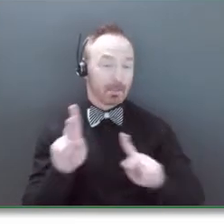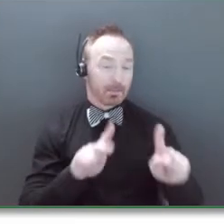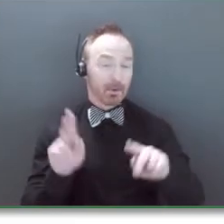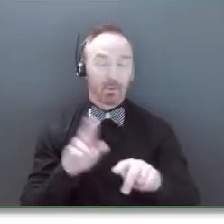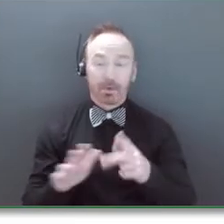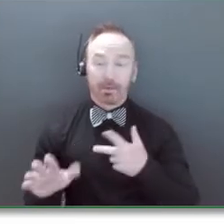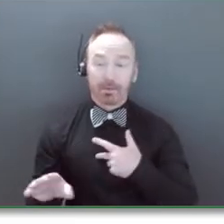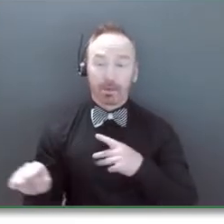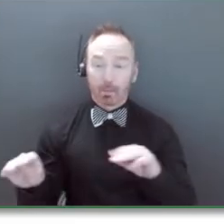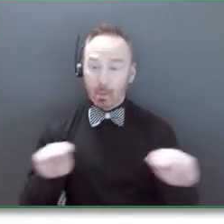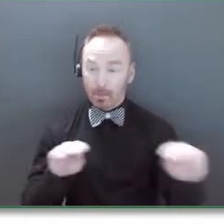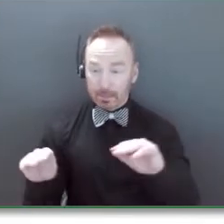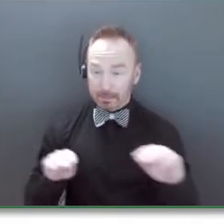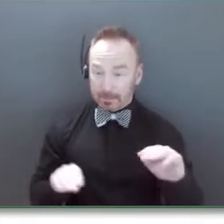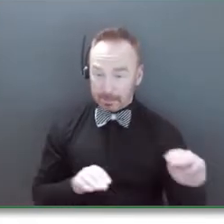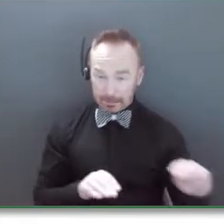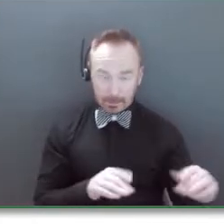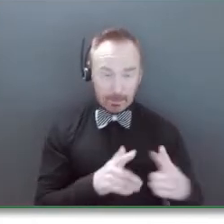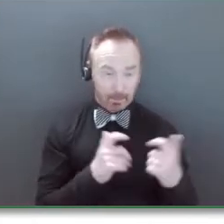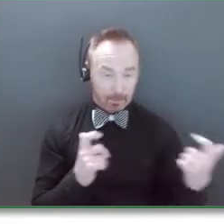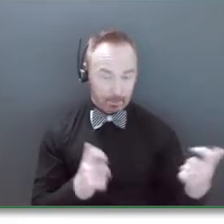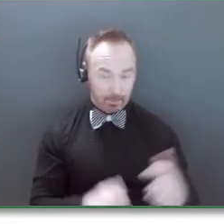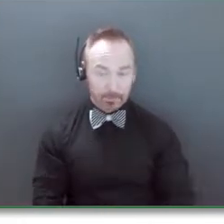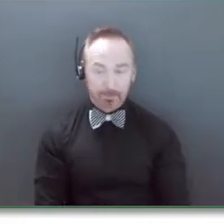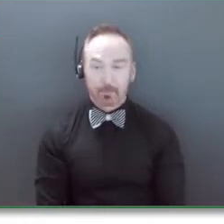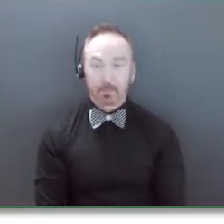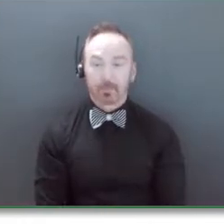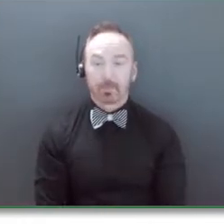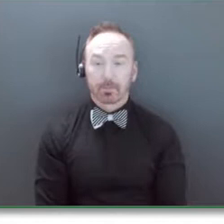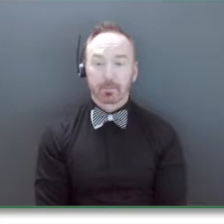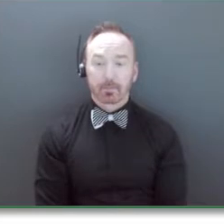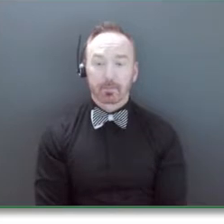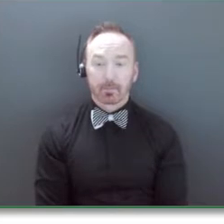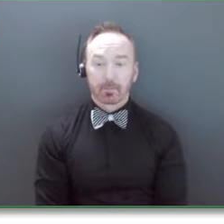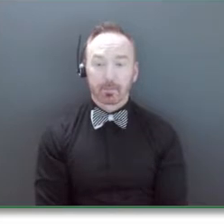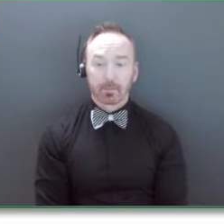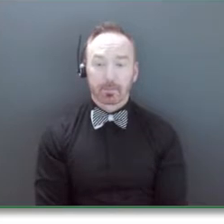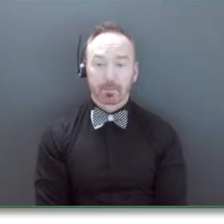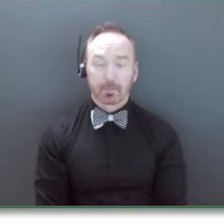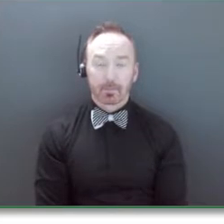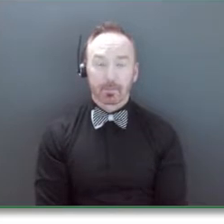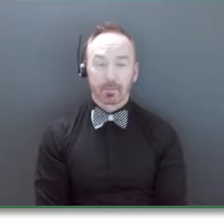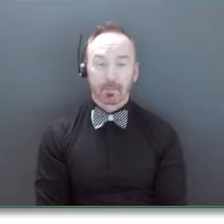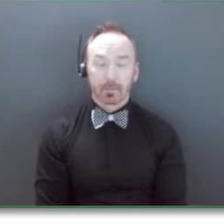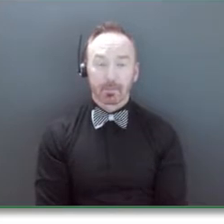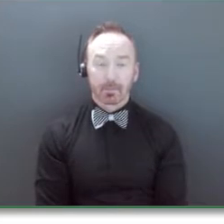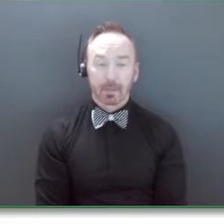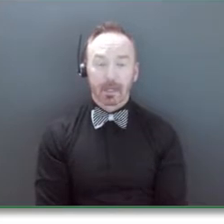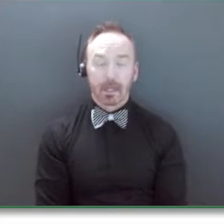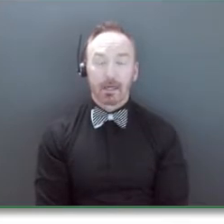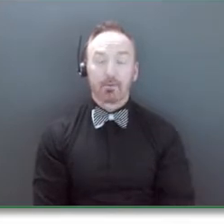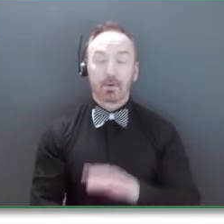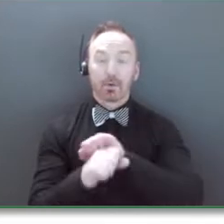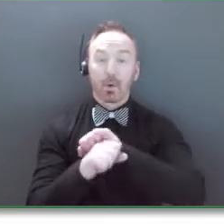interests largely outdoors but actually since covid we've also incorporated quite a few